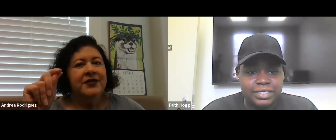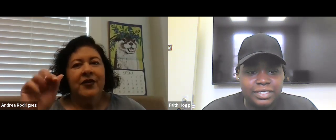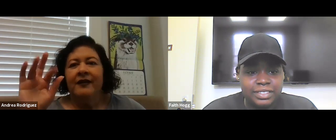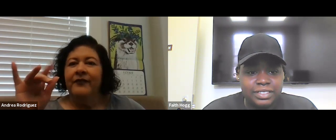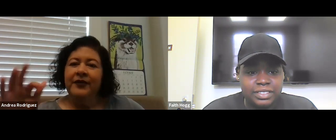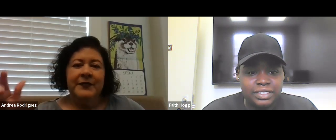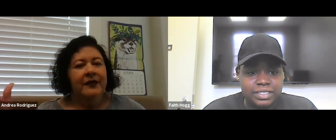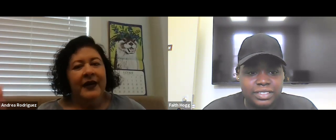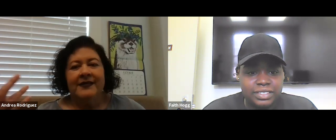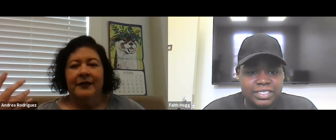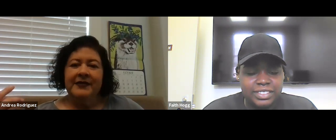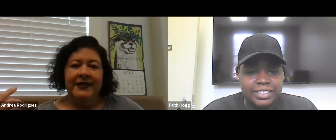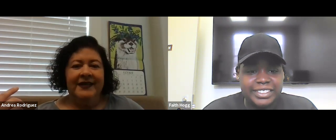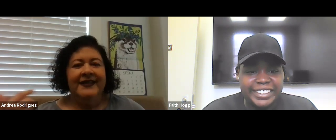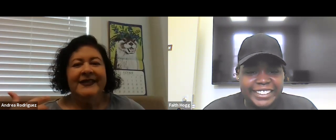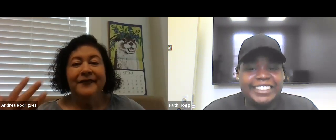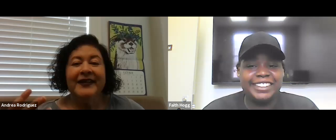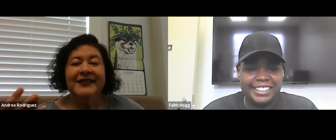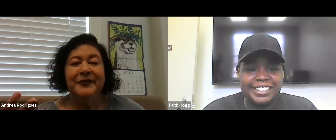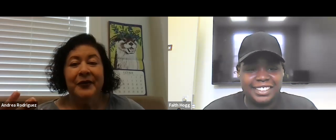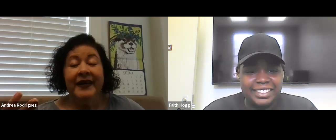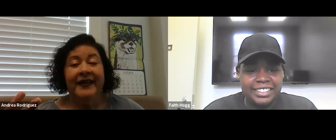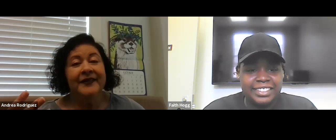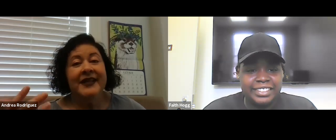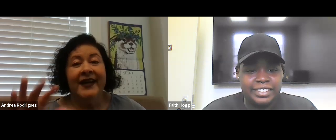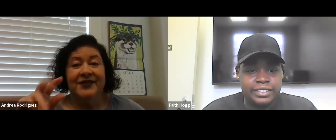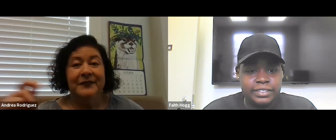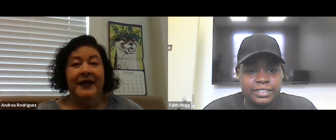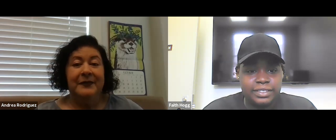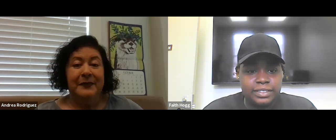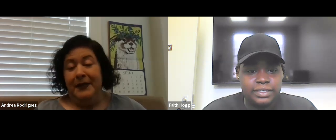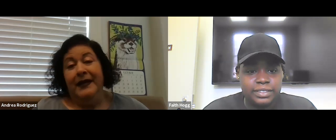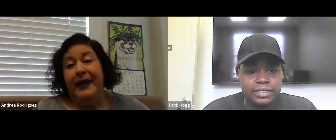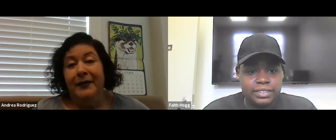try to finger spell as I was listening to see if I could do it quick enough to actually make a name